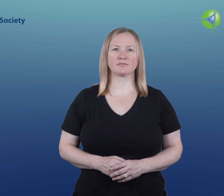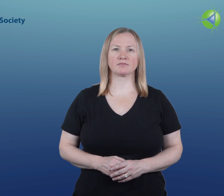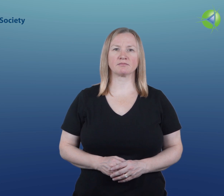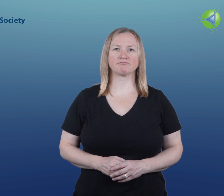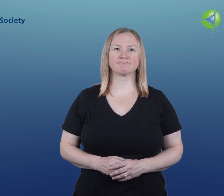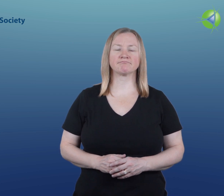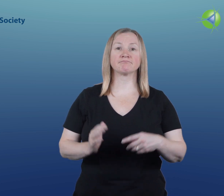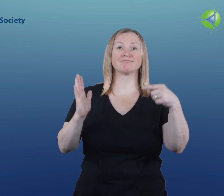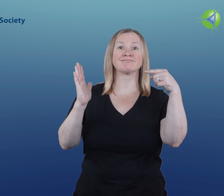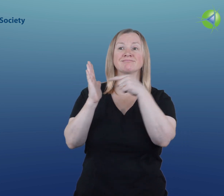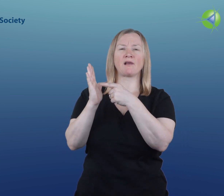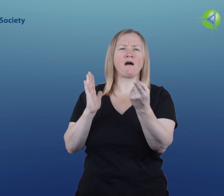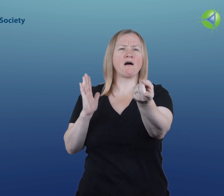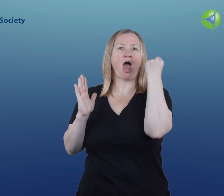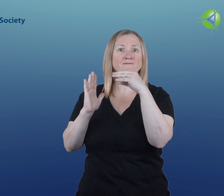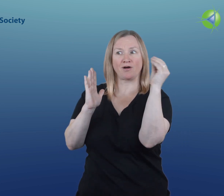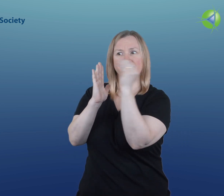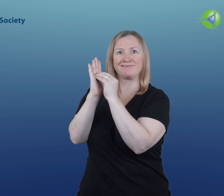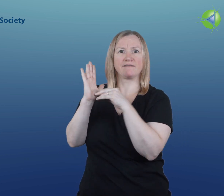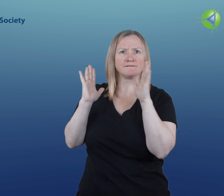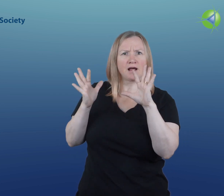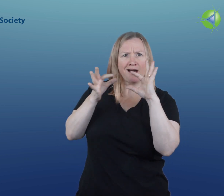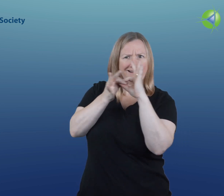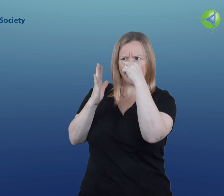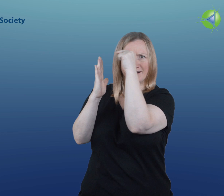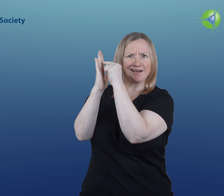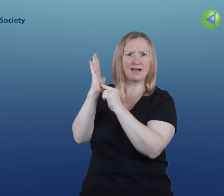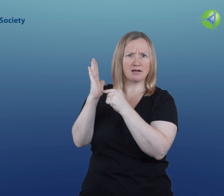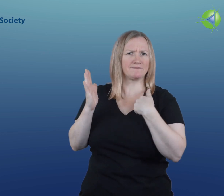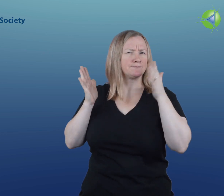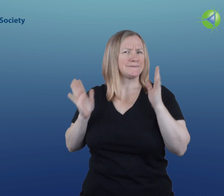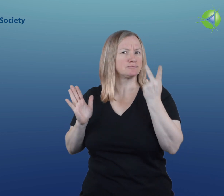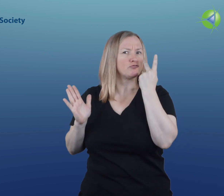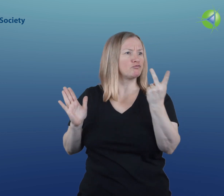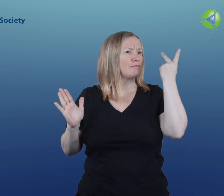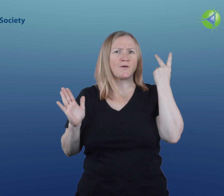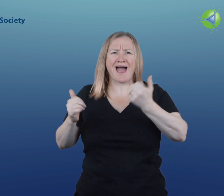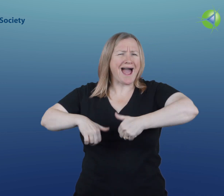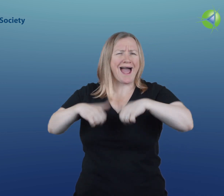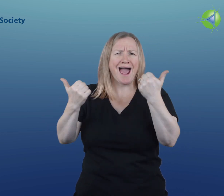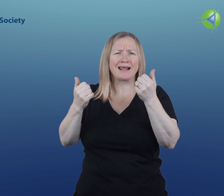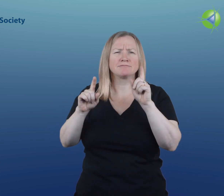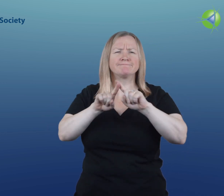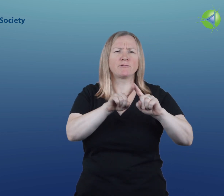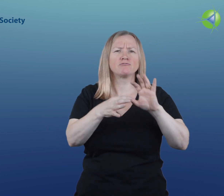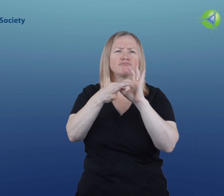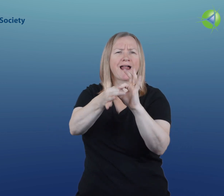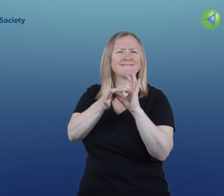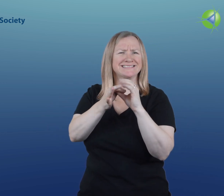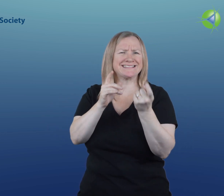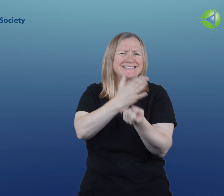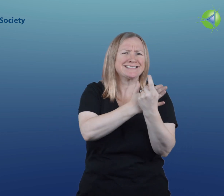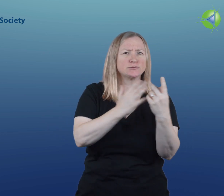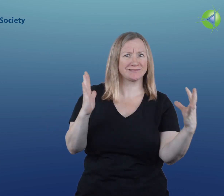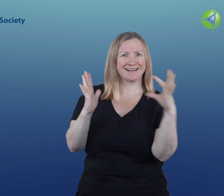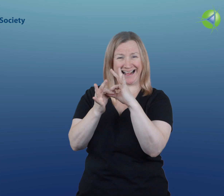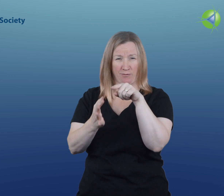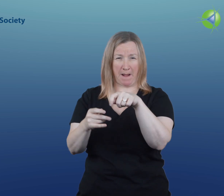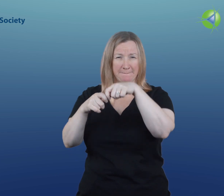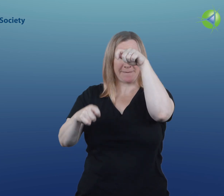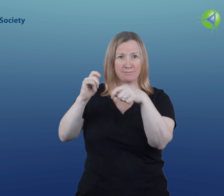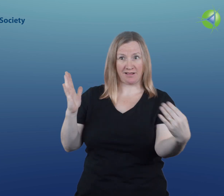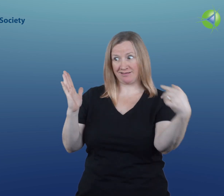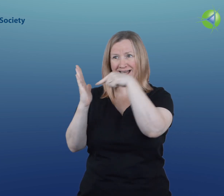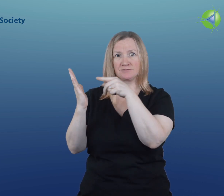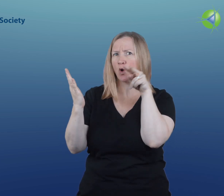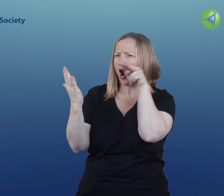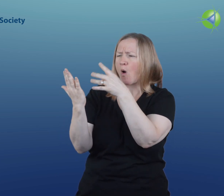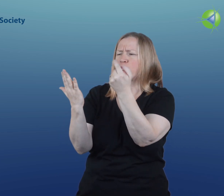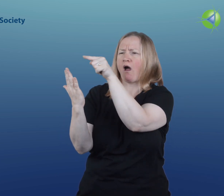In compiling the Call for Inputs, we reviewed any relevant issues in the measures included looking at: